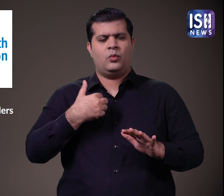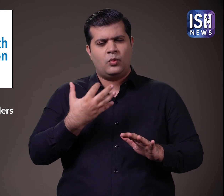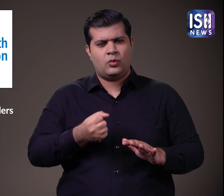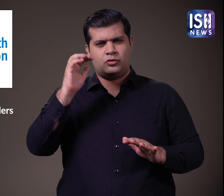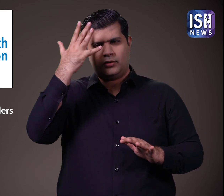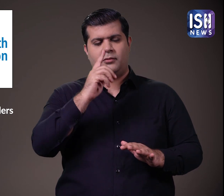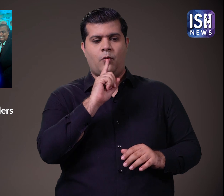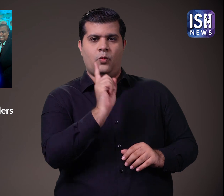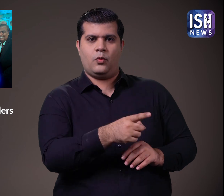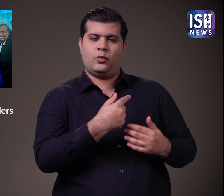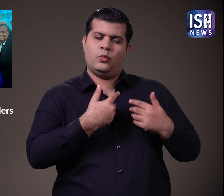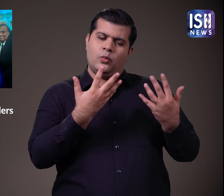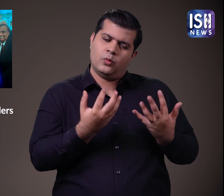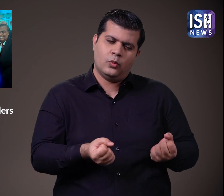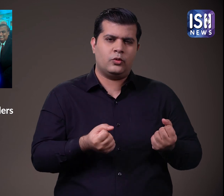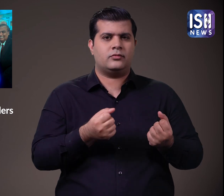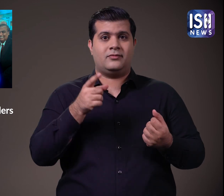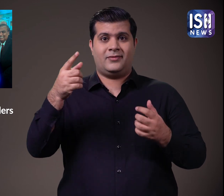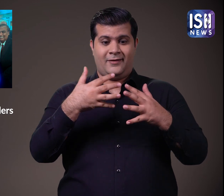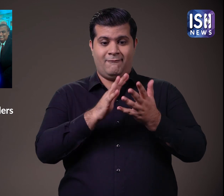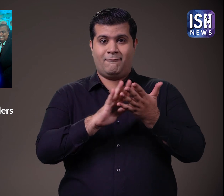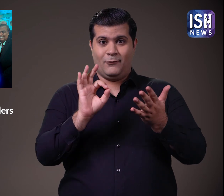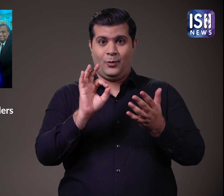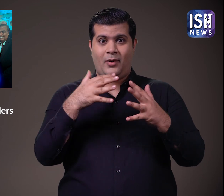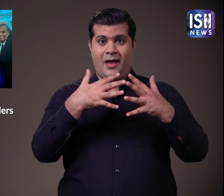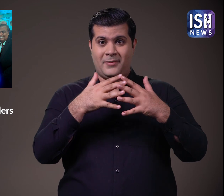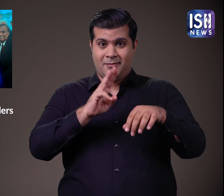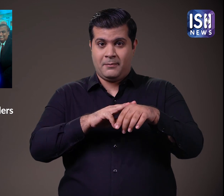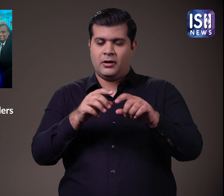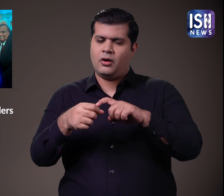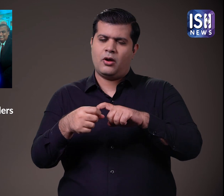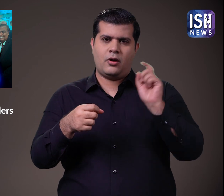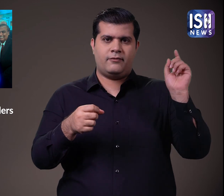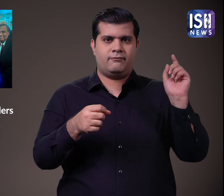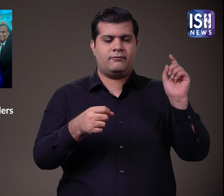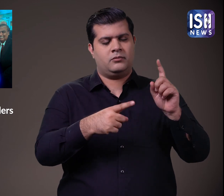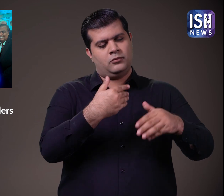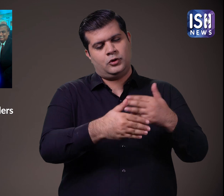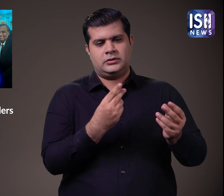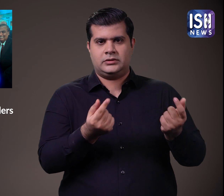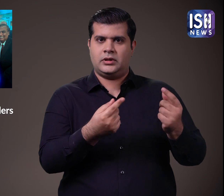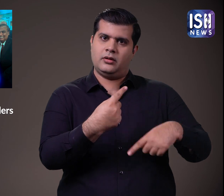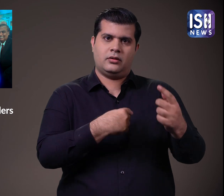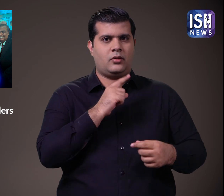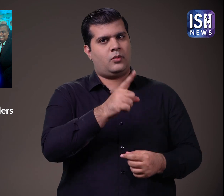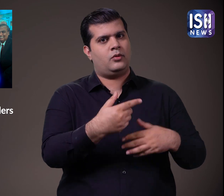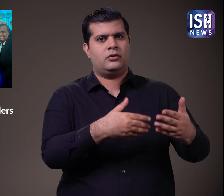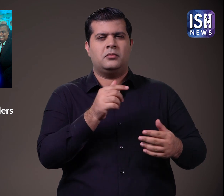He signed an order to start the process of pulling the US out of the WHO